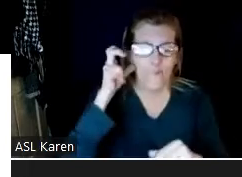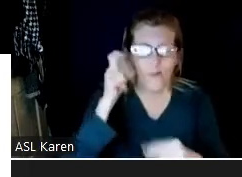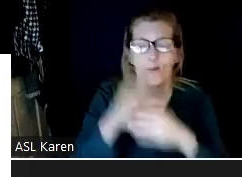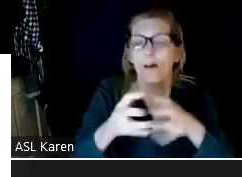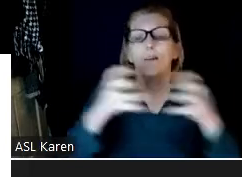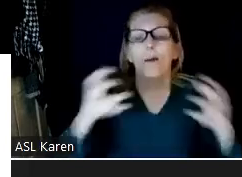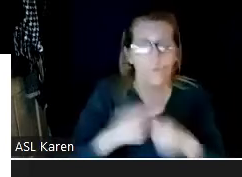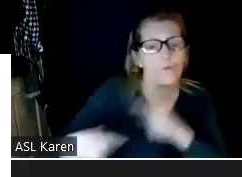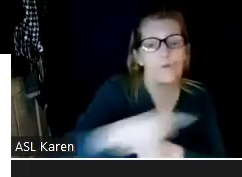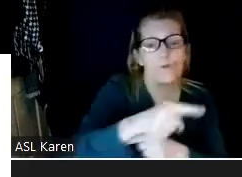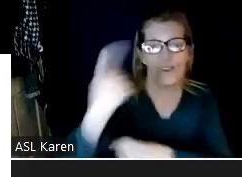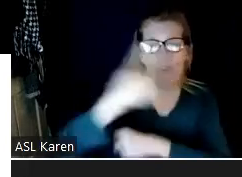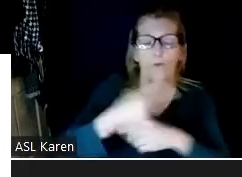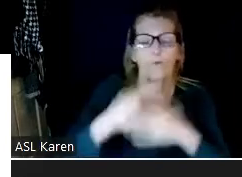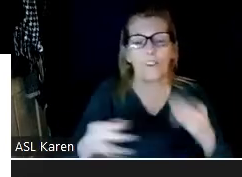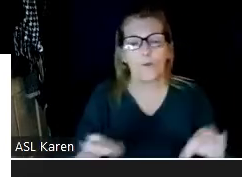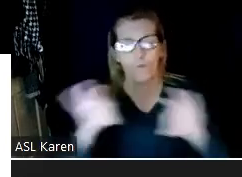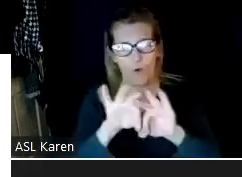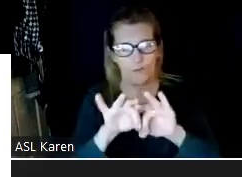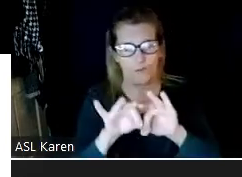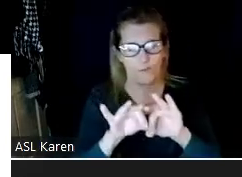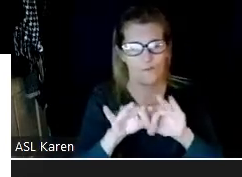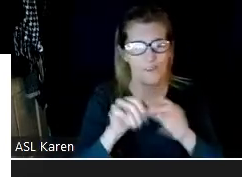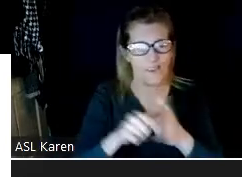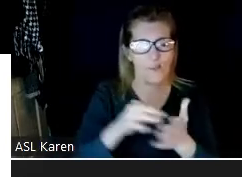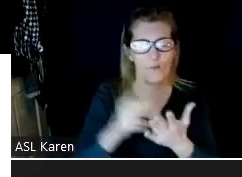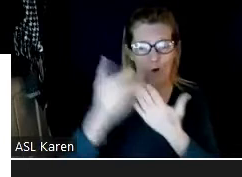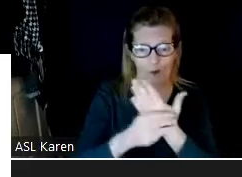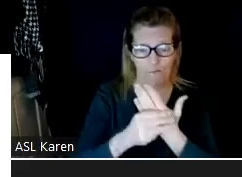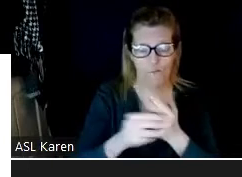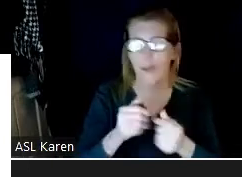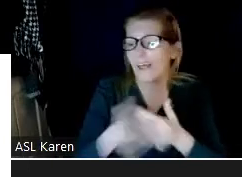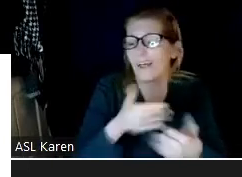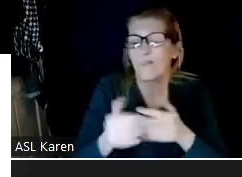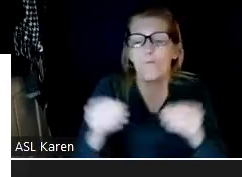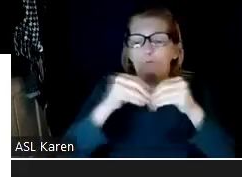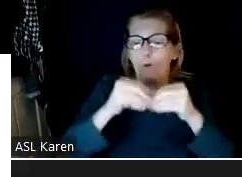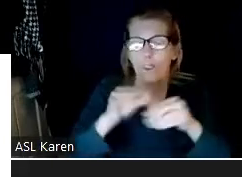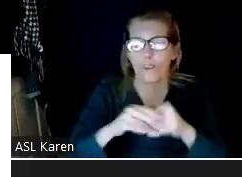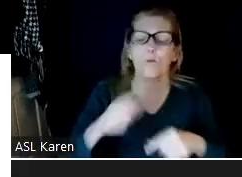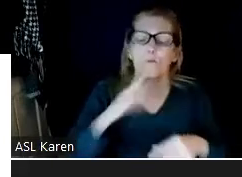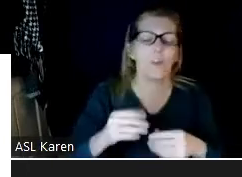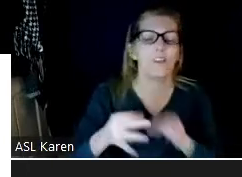What's important about our program. 15:08:15 We hope, even more that this is part of an ongoing relationship.